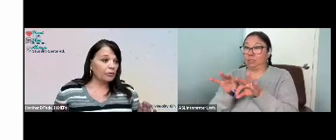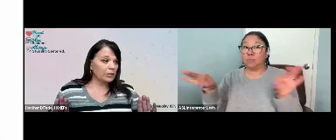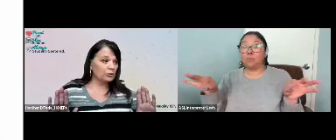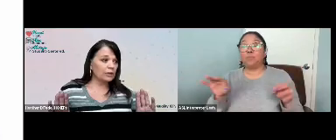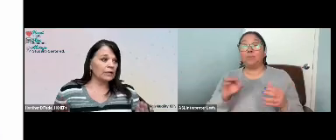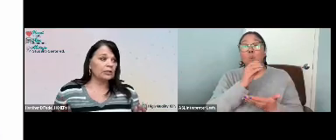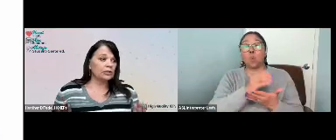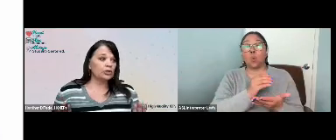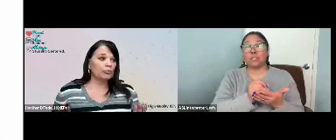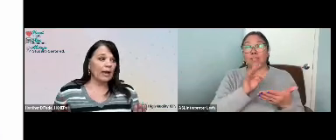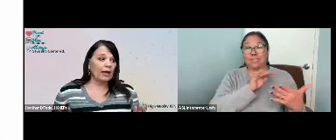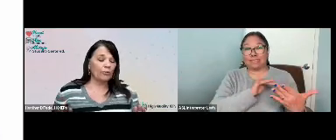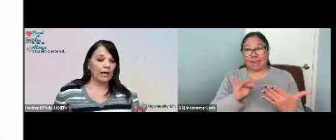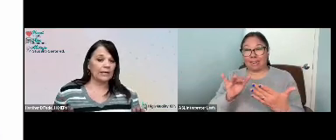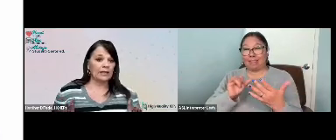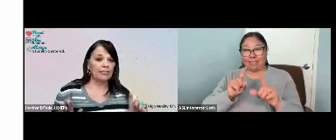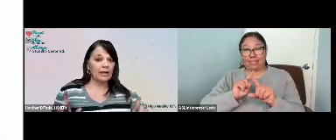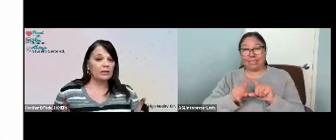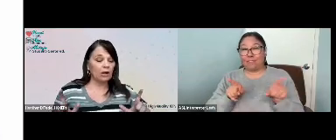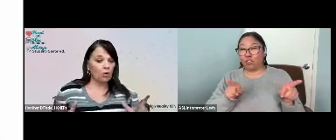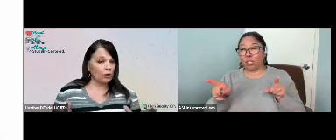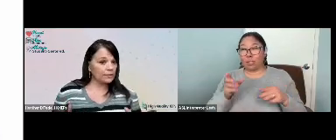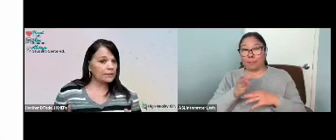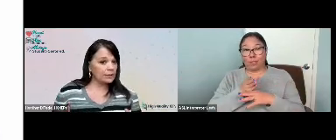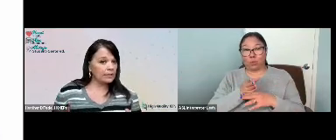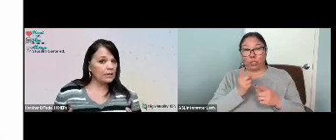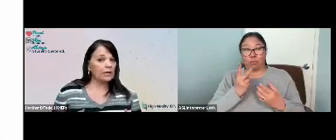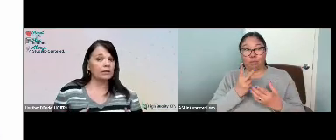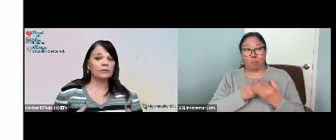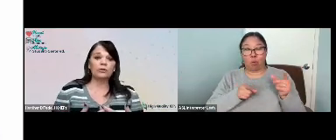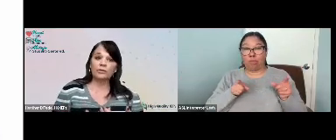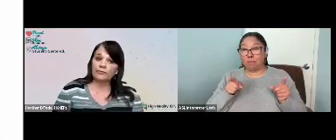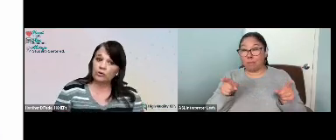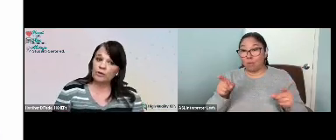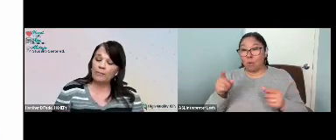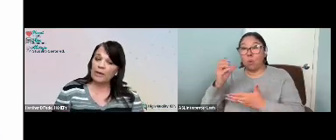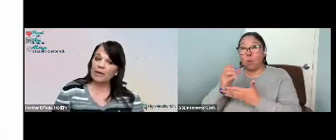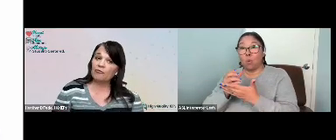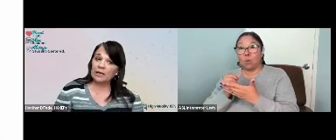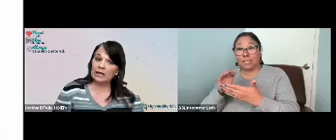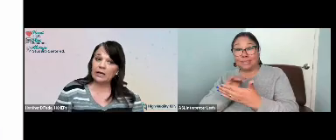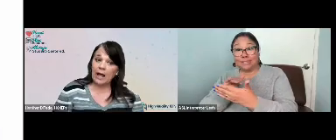bit different between the two pathways me course of study. And those of you that maybe have been